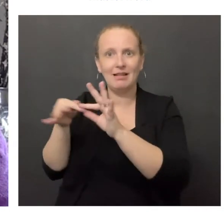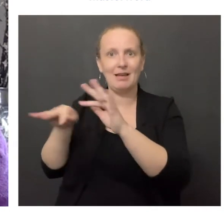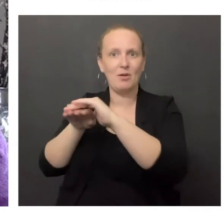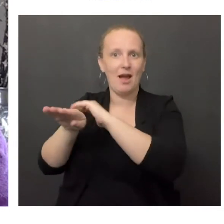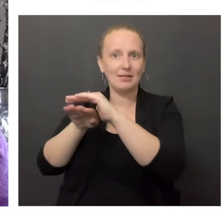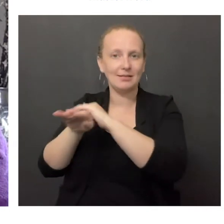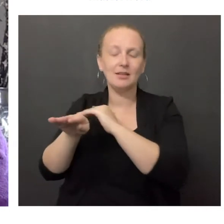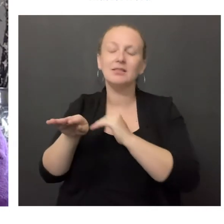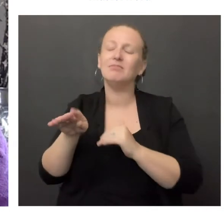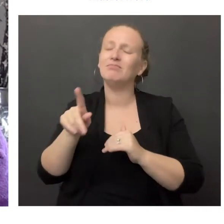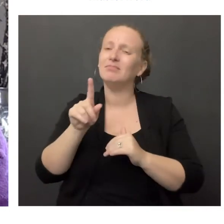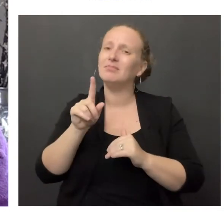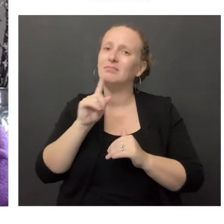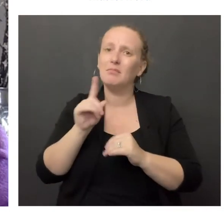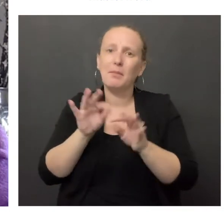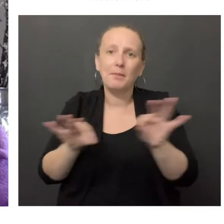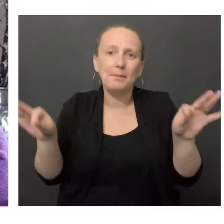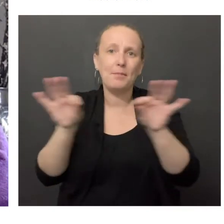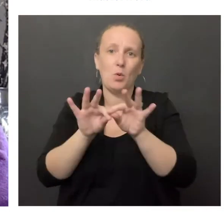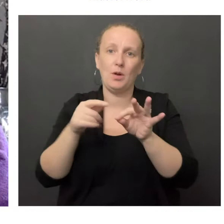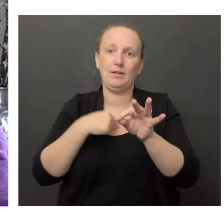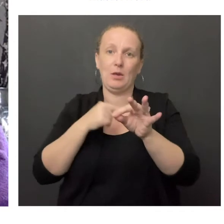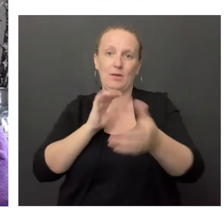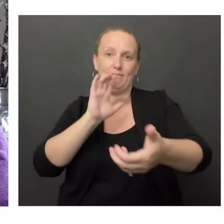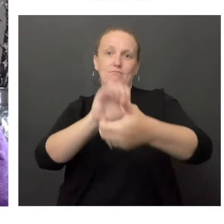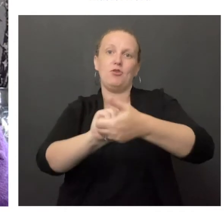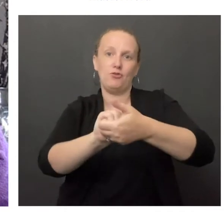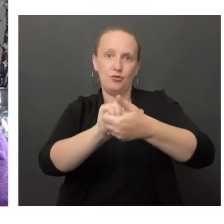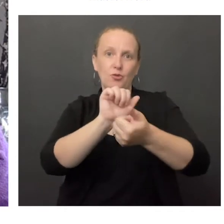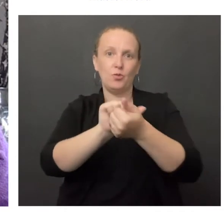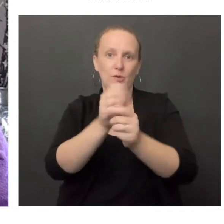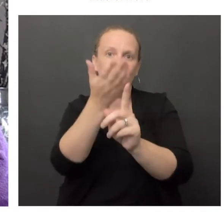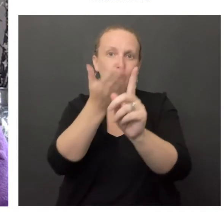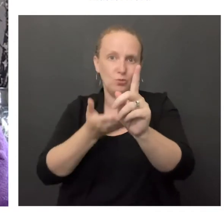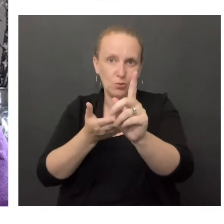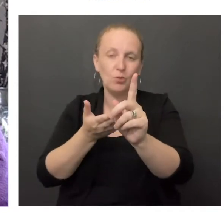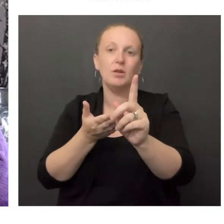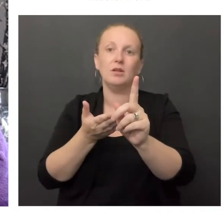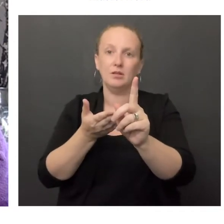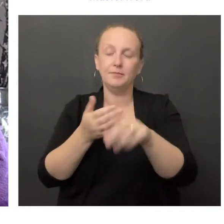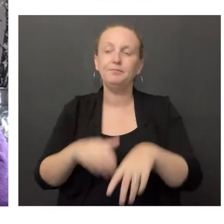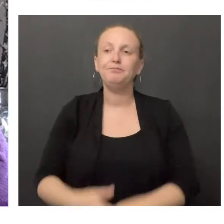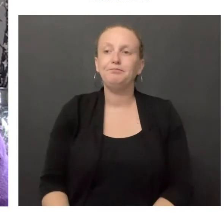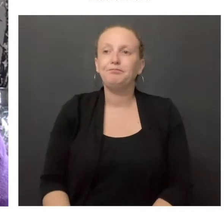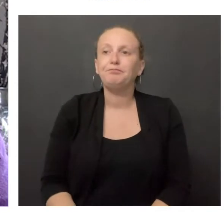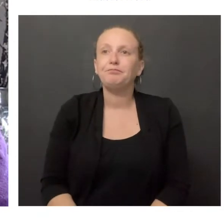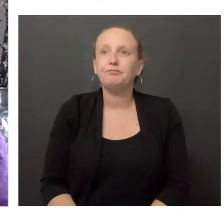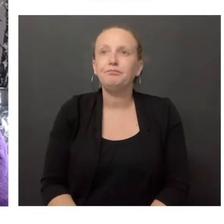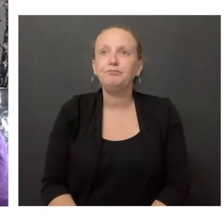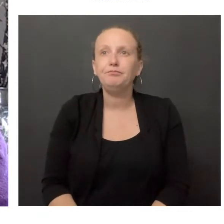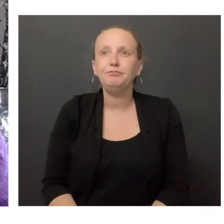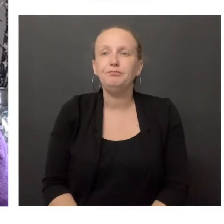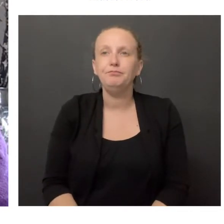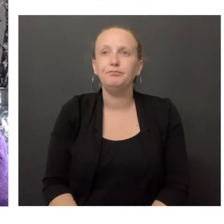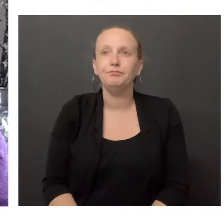partnering with you because you're at the forefront of ensuring language access. You've already highlighted in